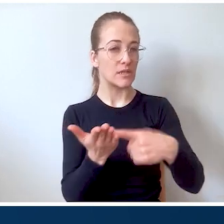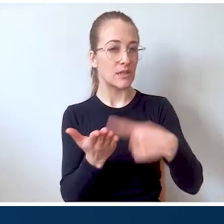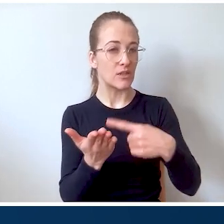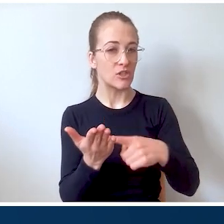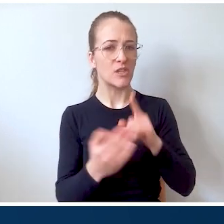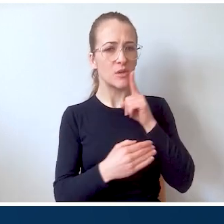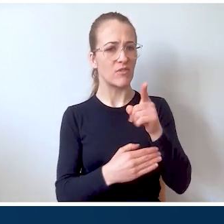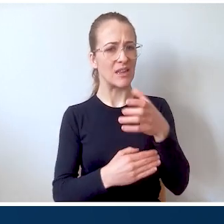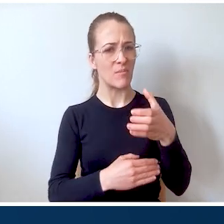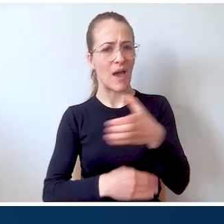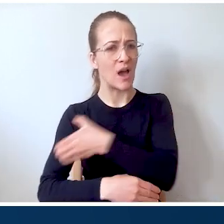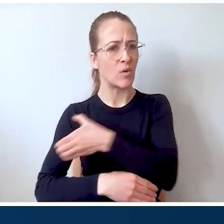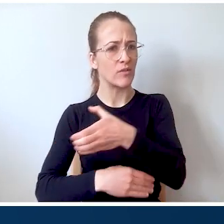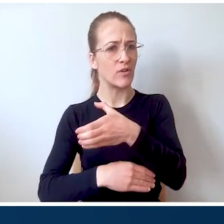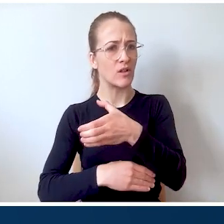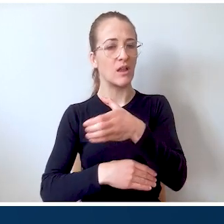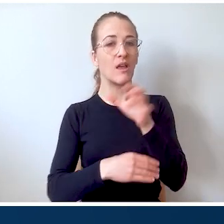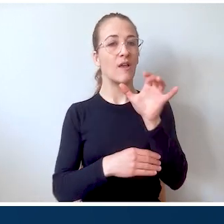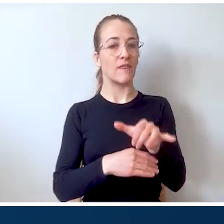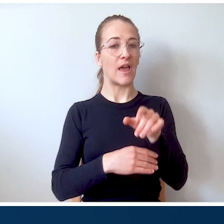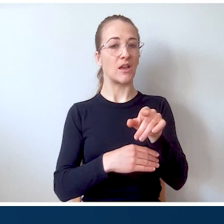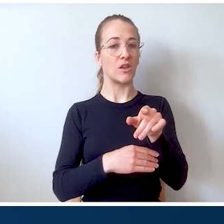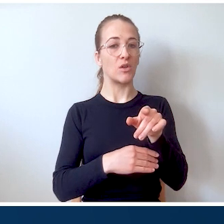to be so powerful that as you looked at